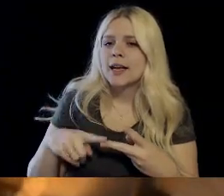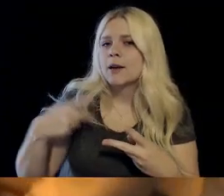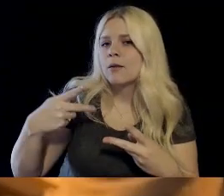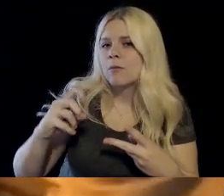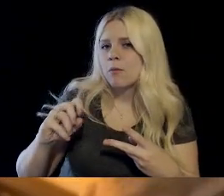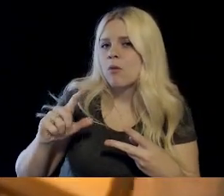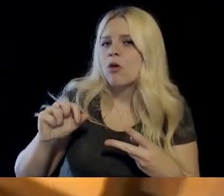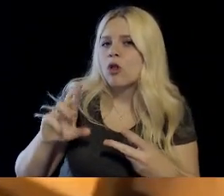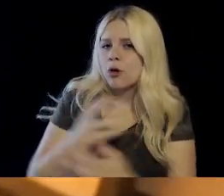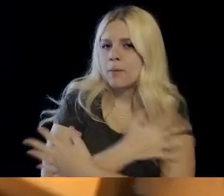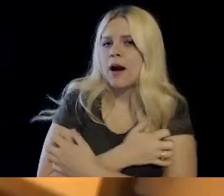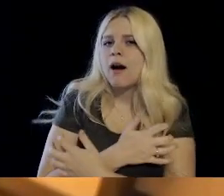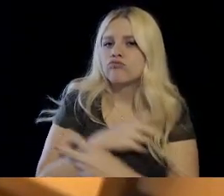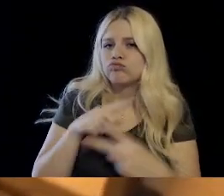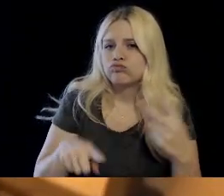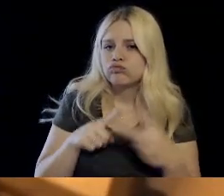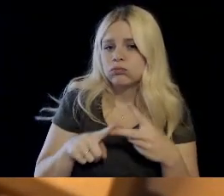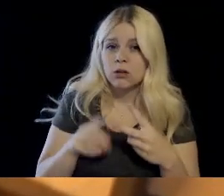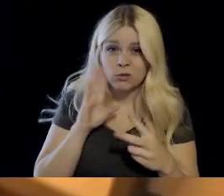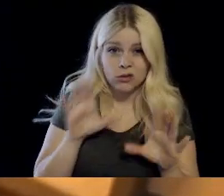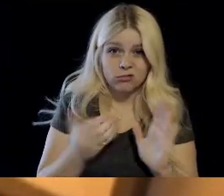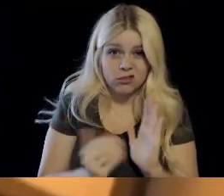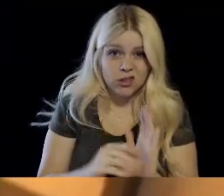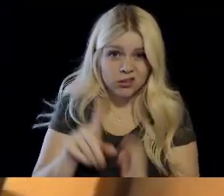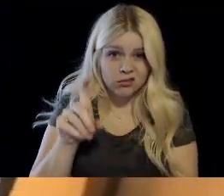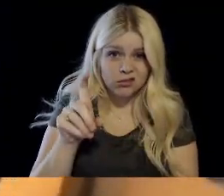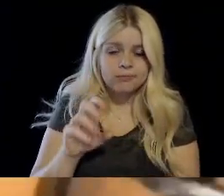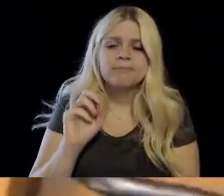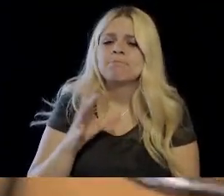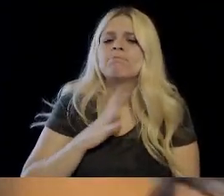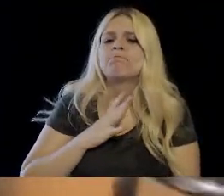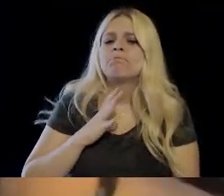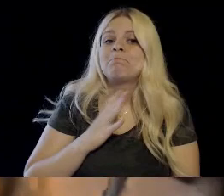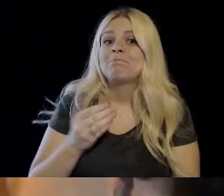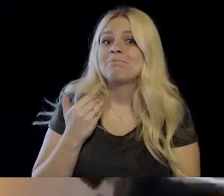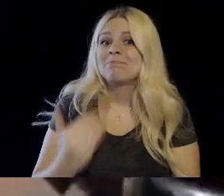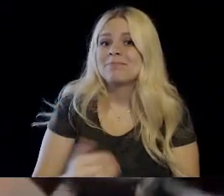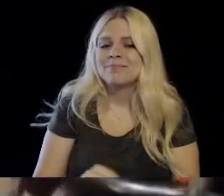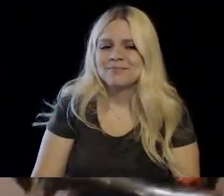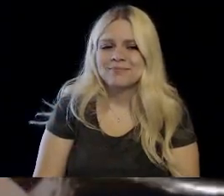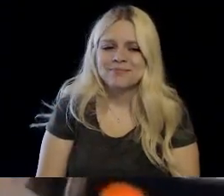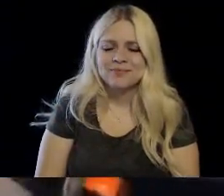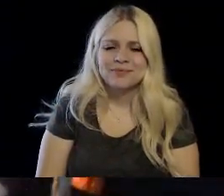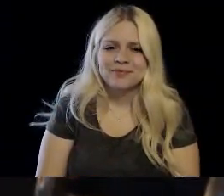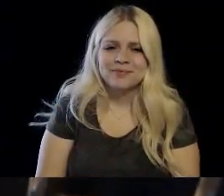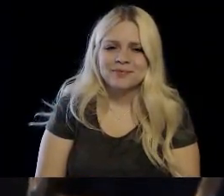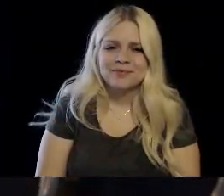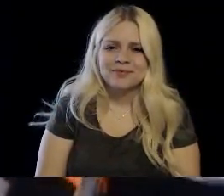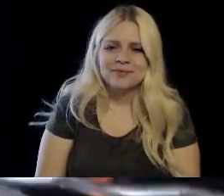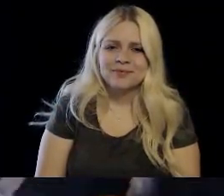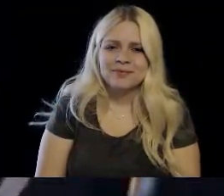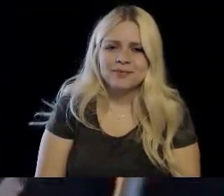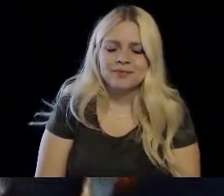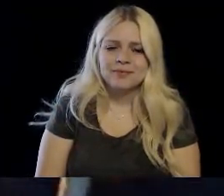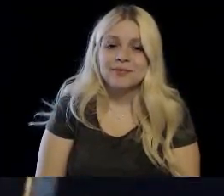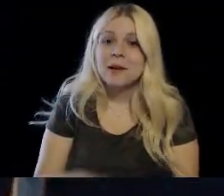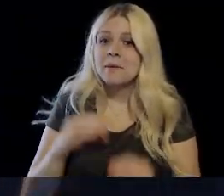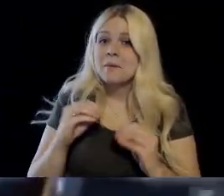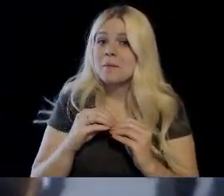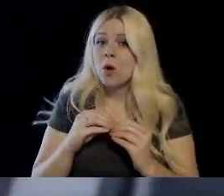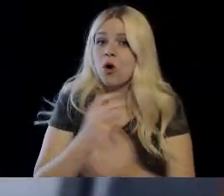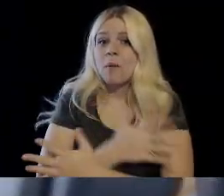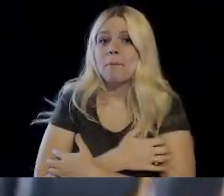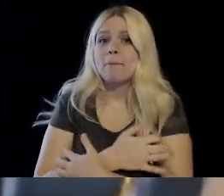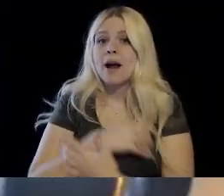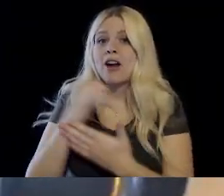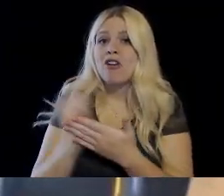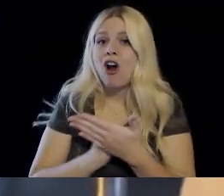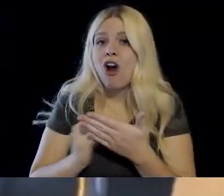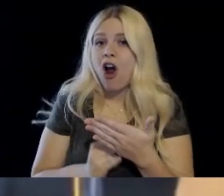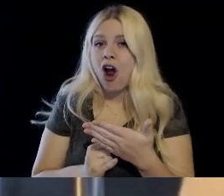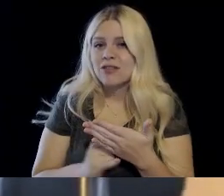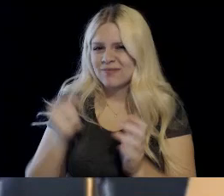them through one more time. Alright, you guys, more Grizzly Bear art. Are any of the animals